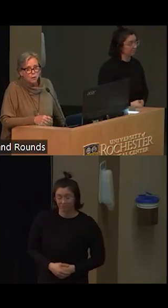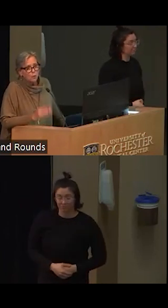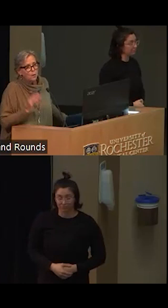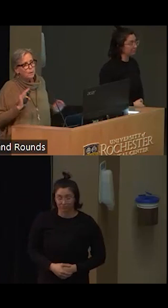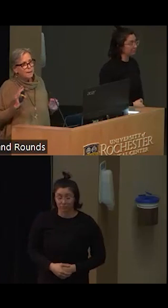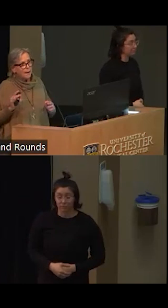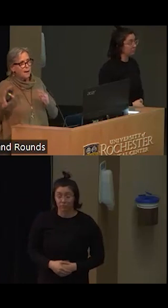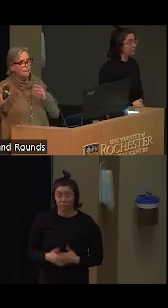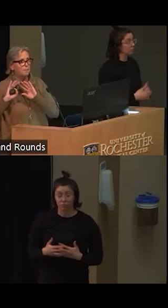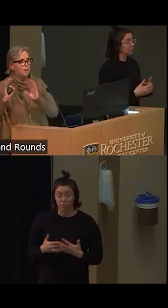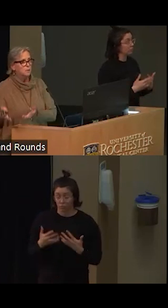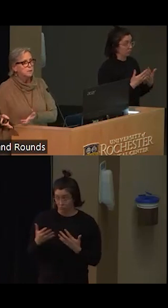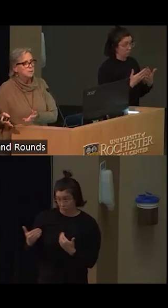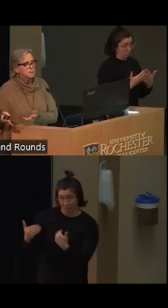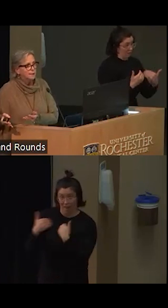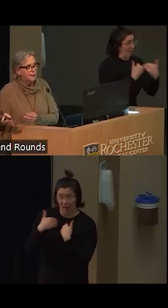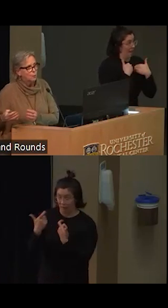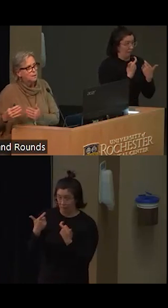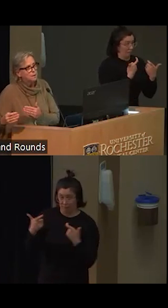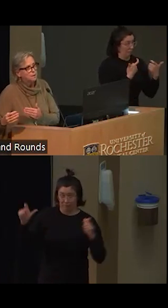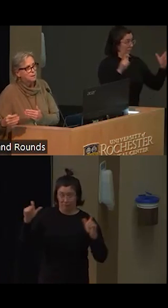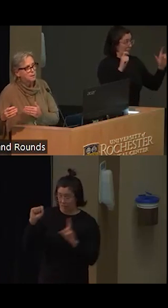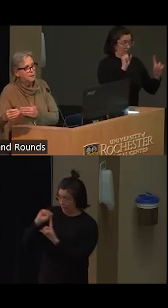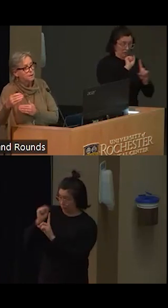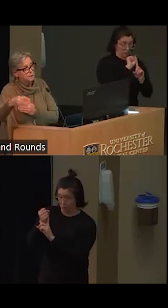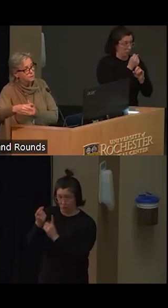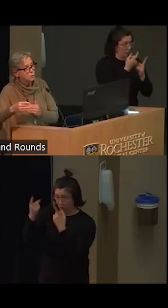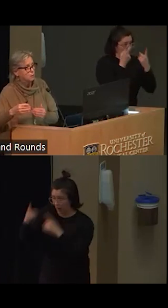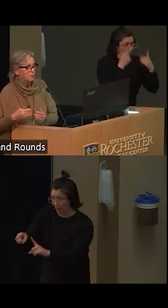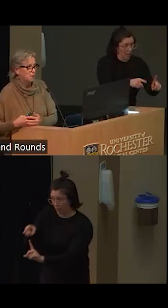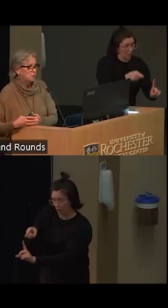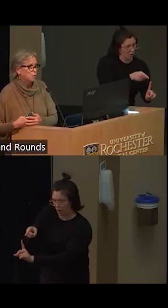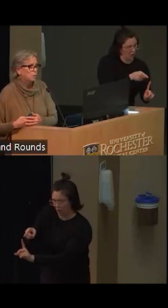so when we have a major incident like that we need to think beyond the individual patient who's